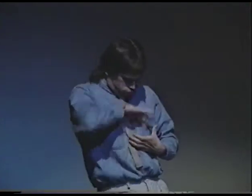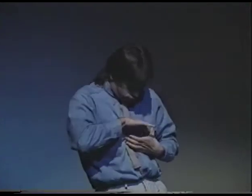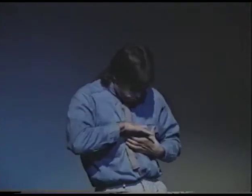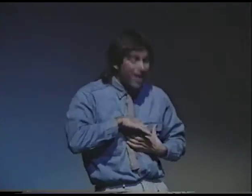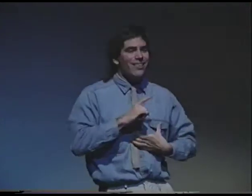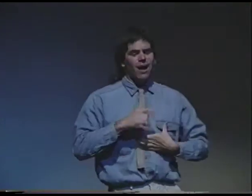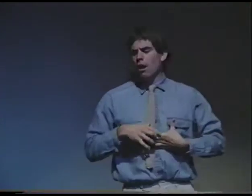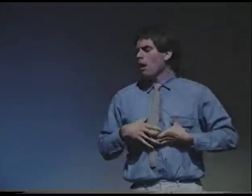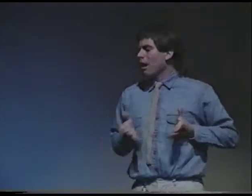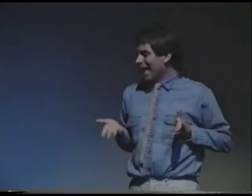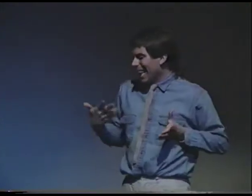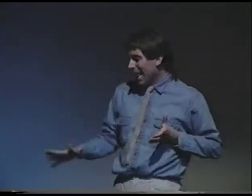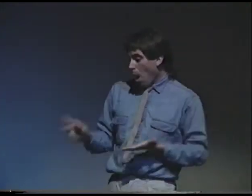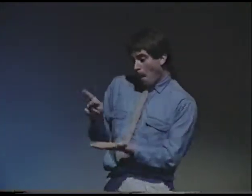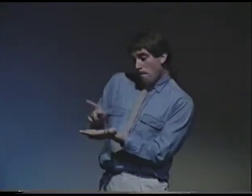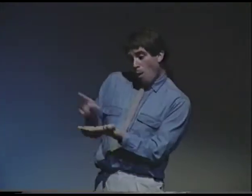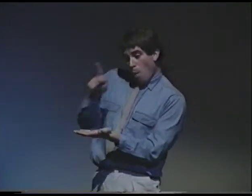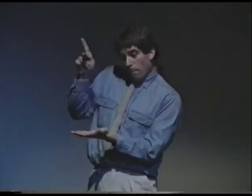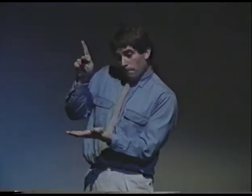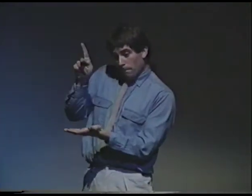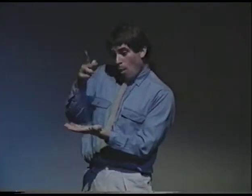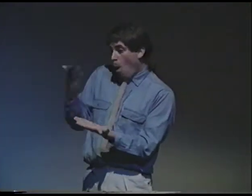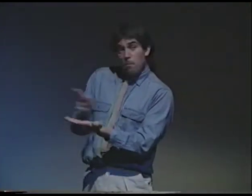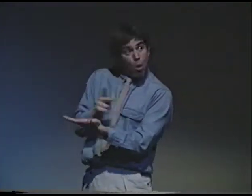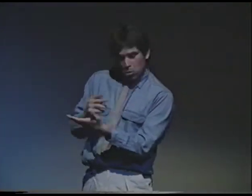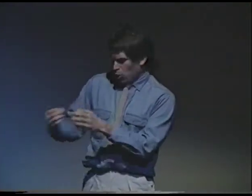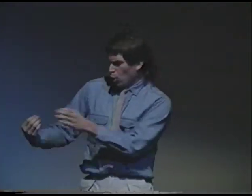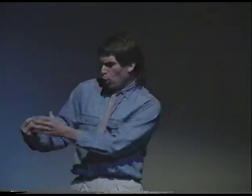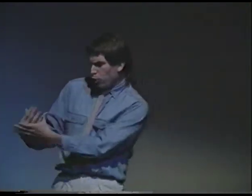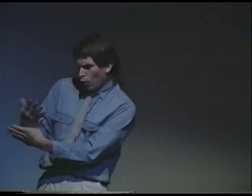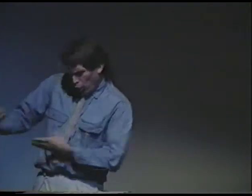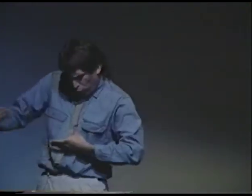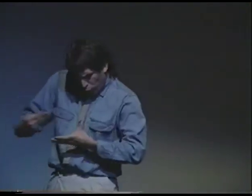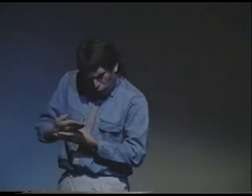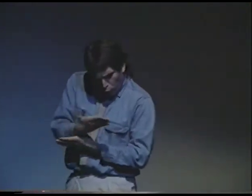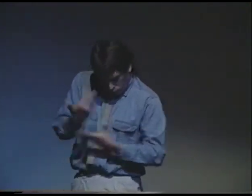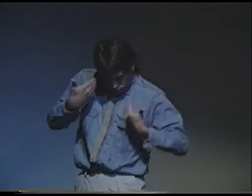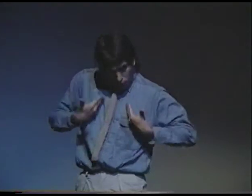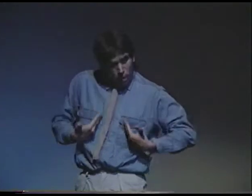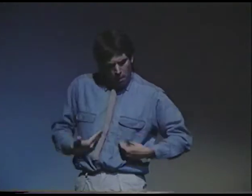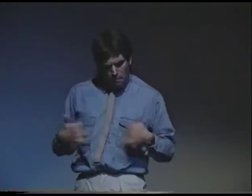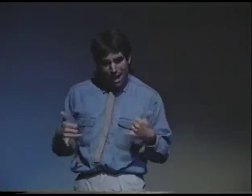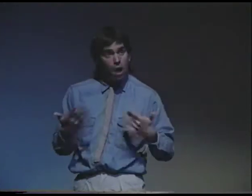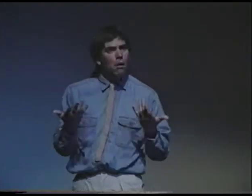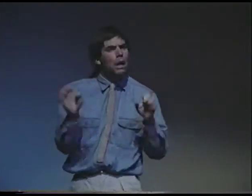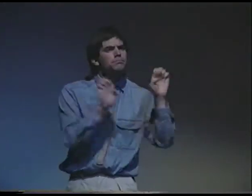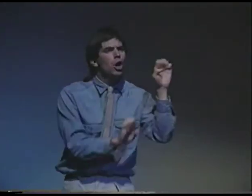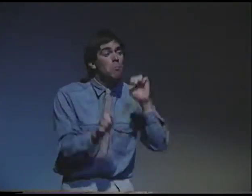the energy in there, and you let the poem or poems influence you